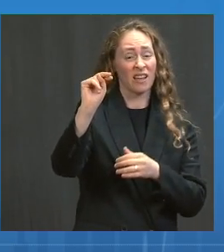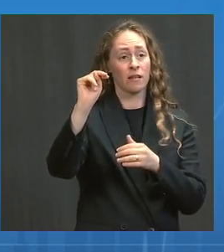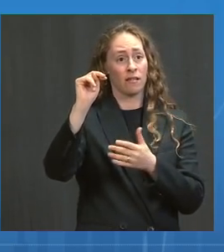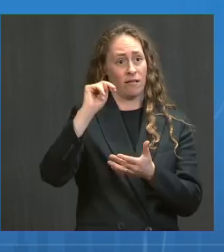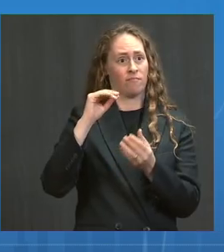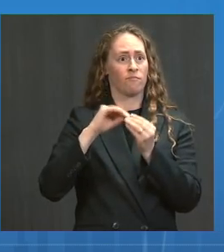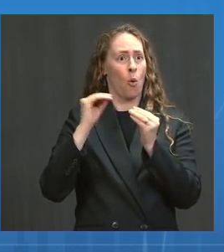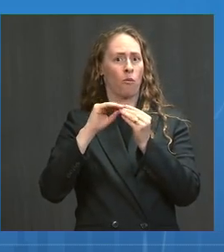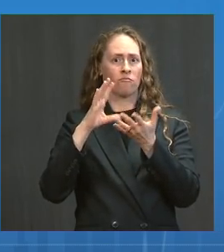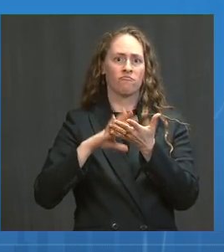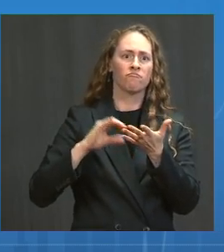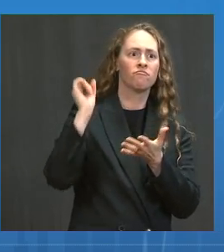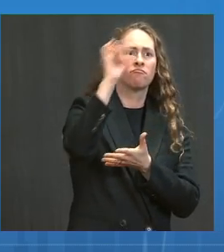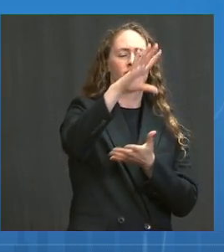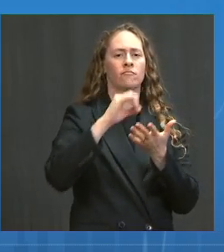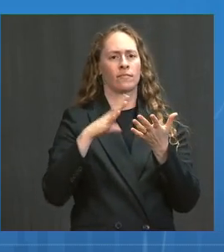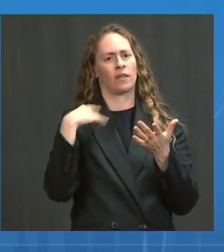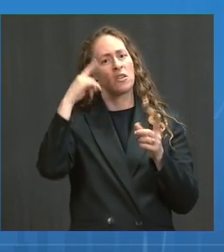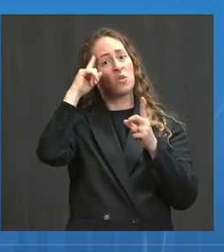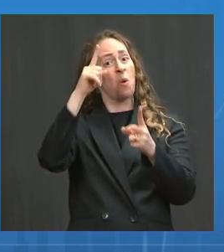lead the fight to end the pandemic across the globe.